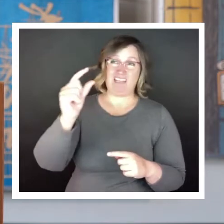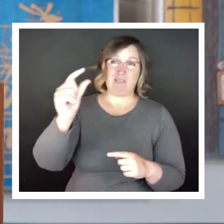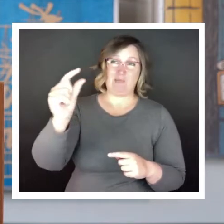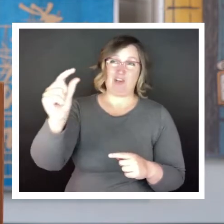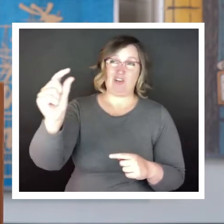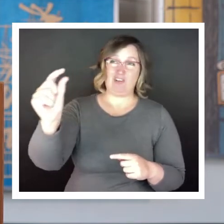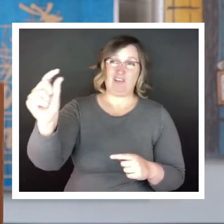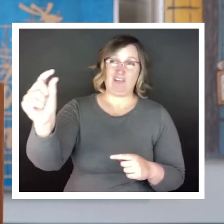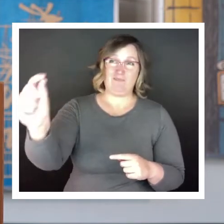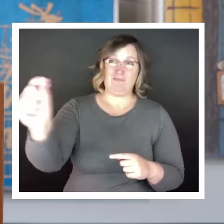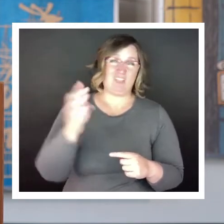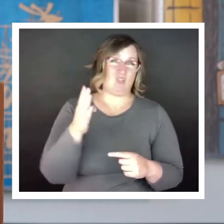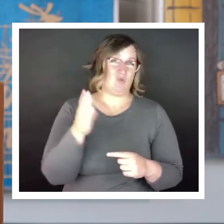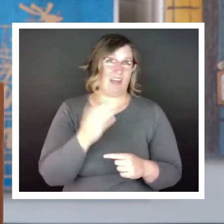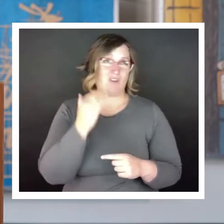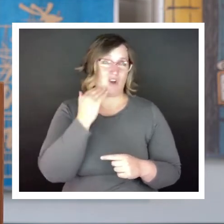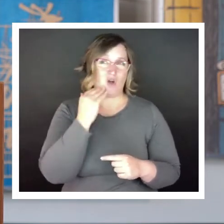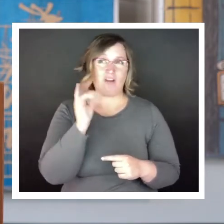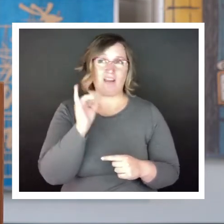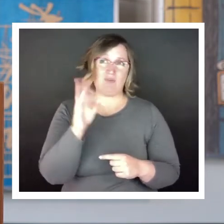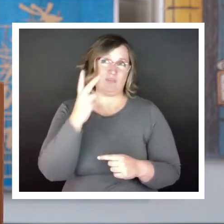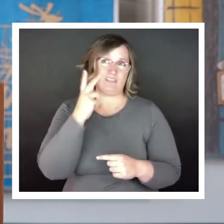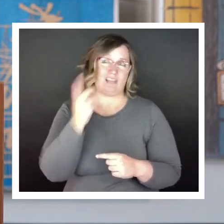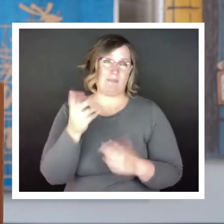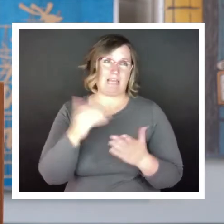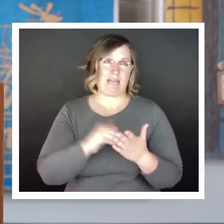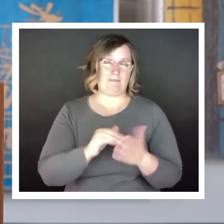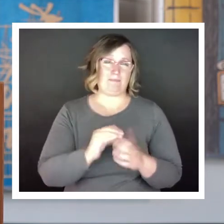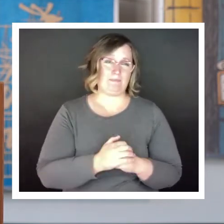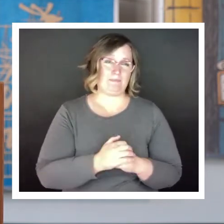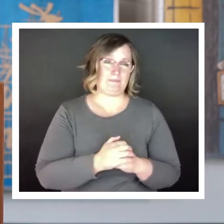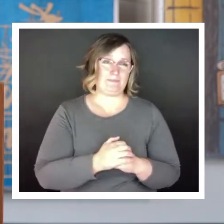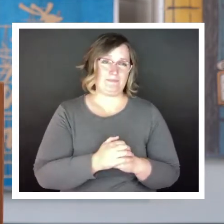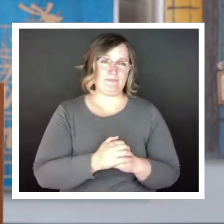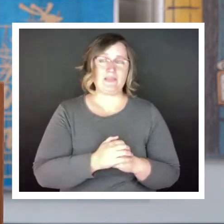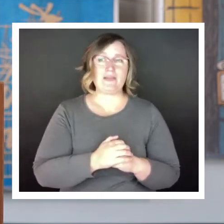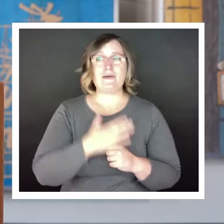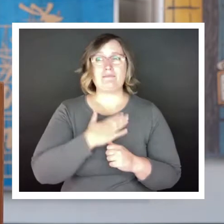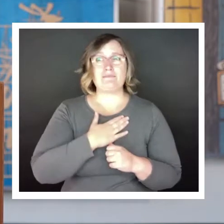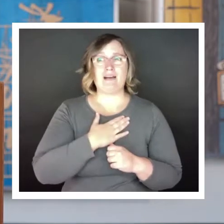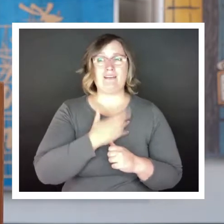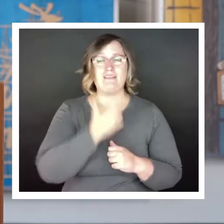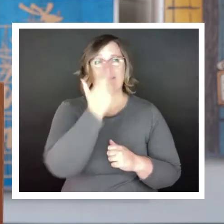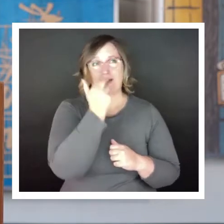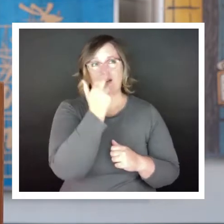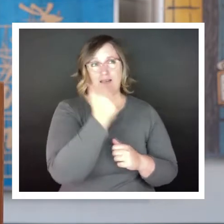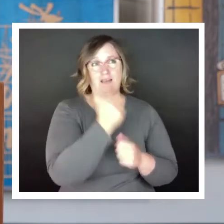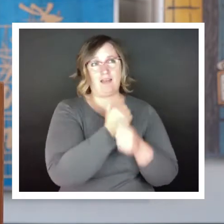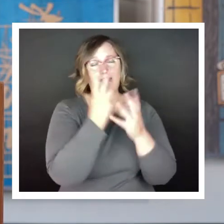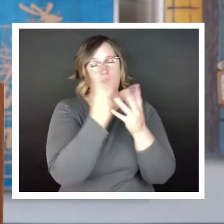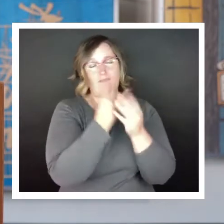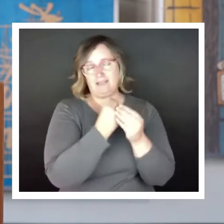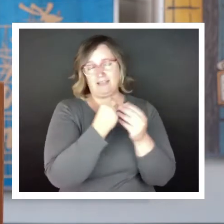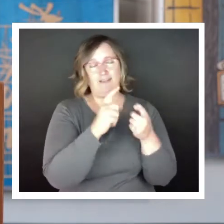Because you never know if you will see them again. My funny, lovely friend Mark came out to me,